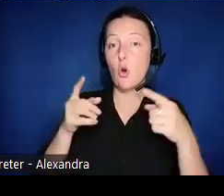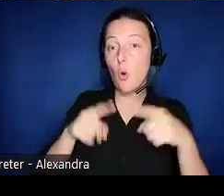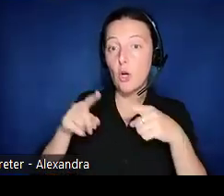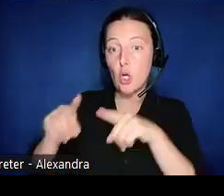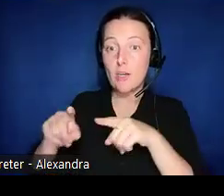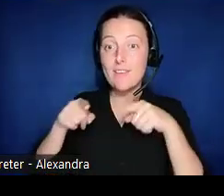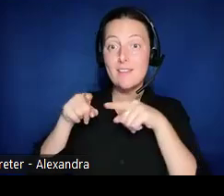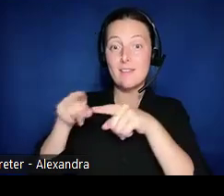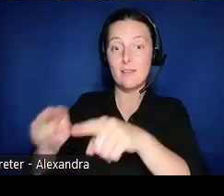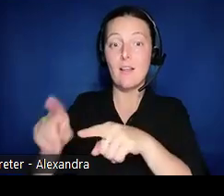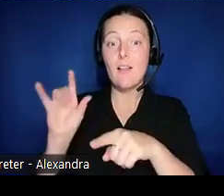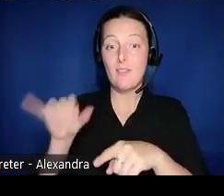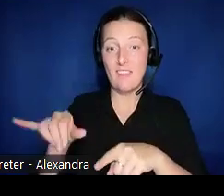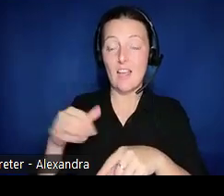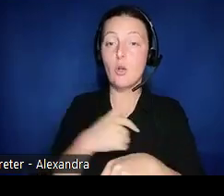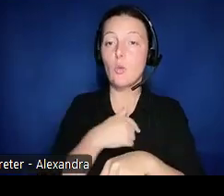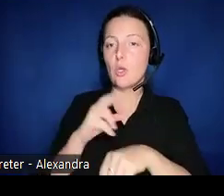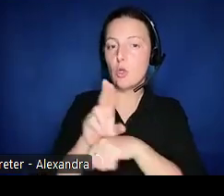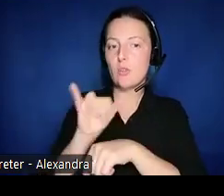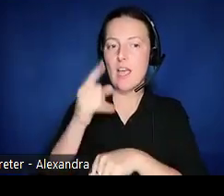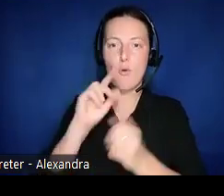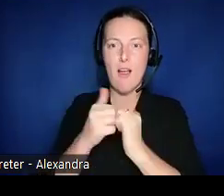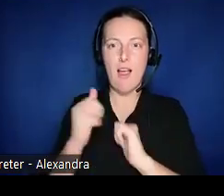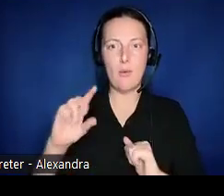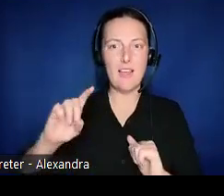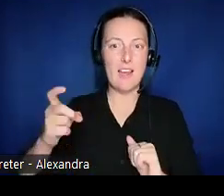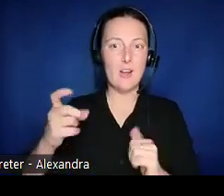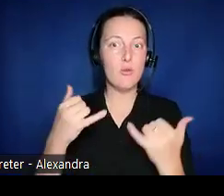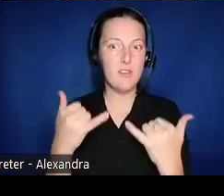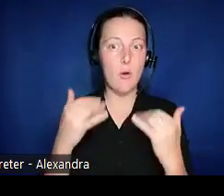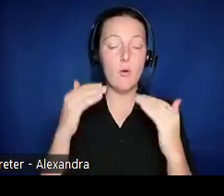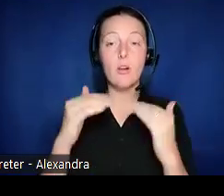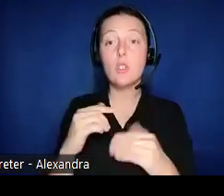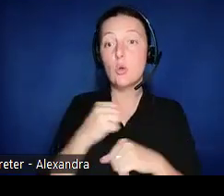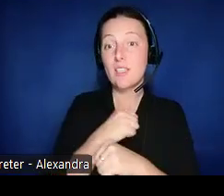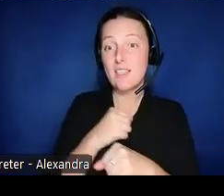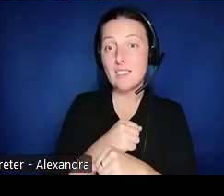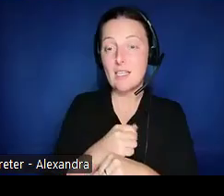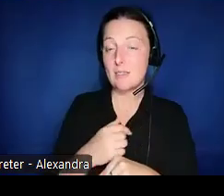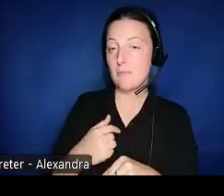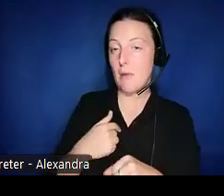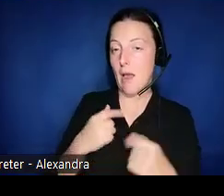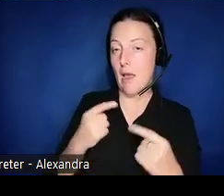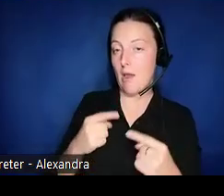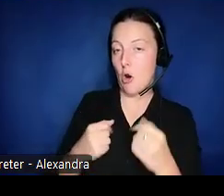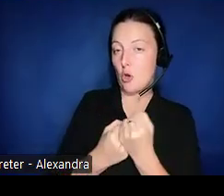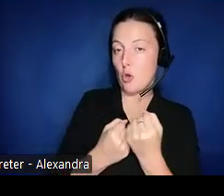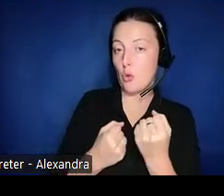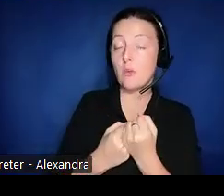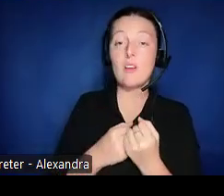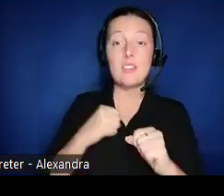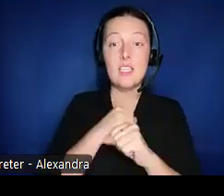diagnose now statistics then I argue didn't just give psych psychiatry its tools statistics is